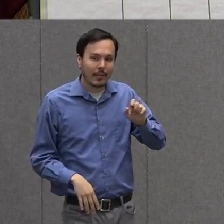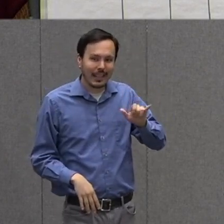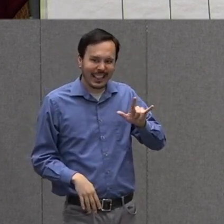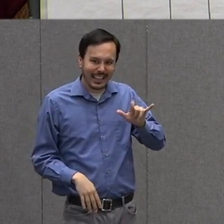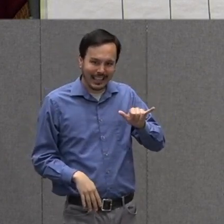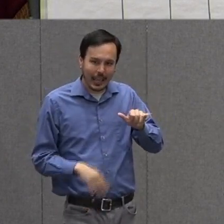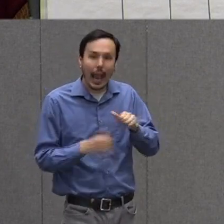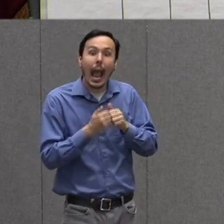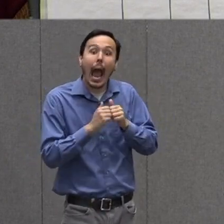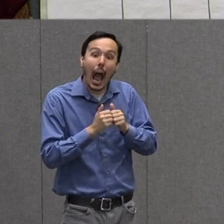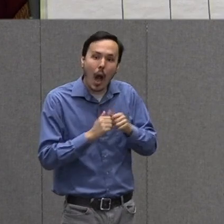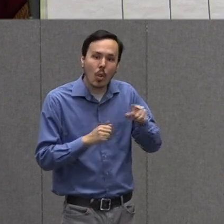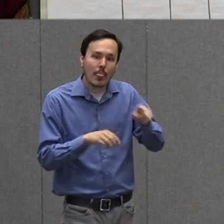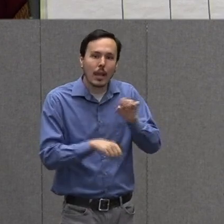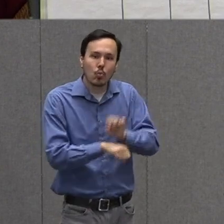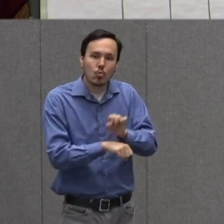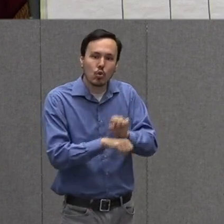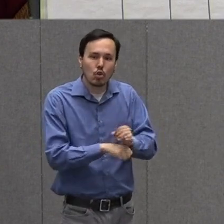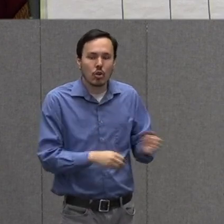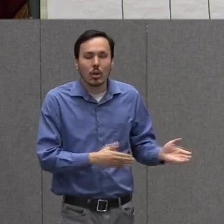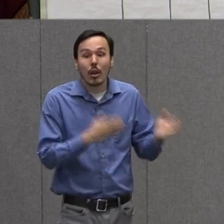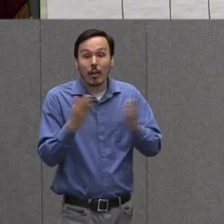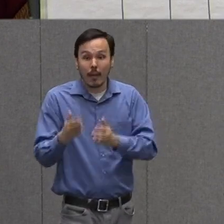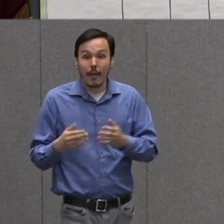Fearlessly, that's how they help.